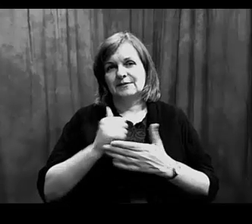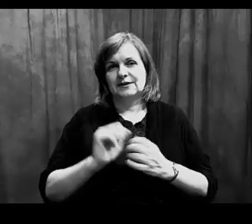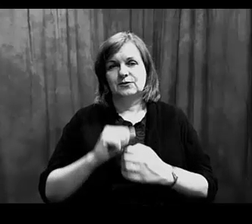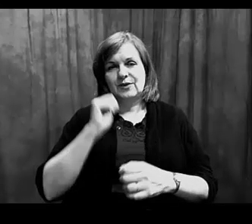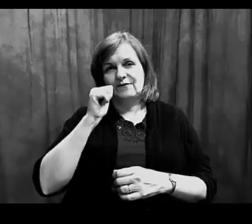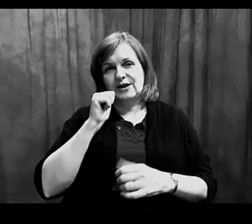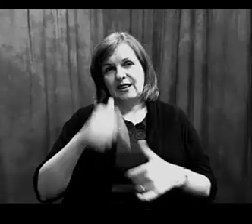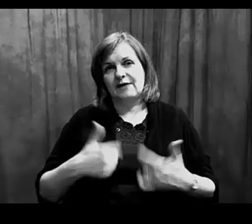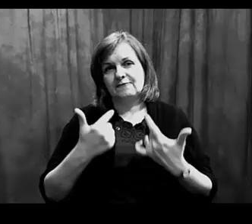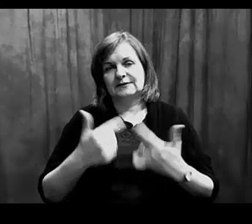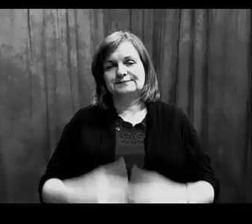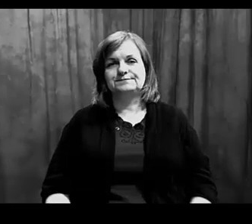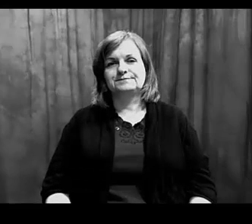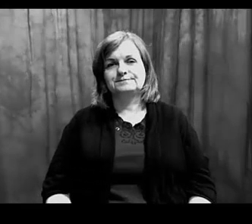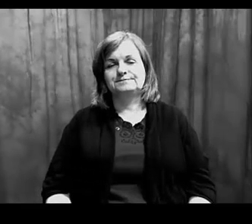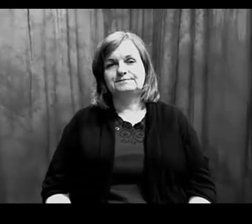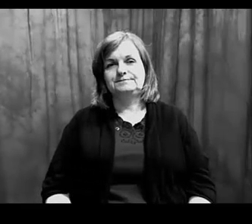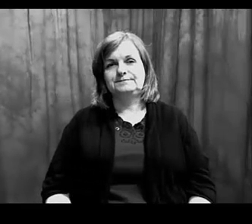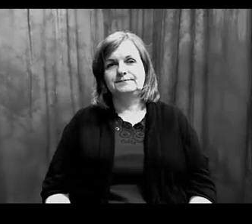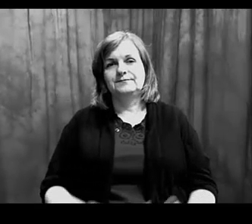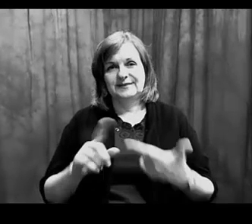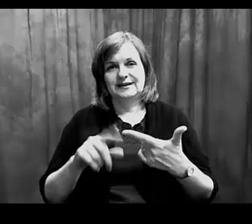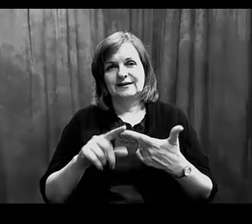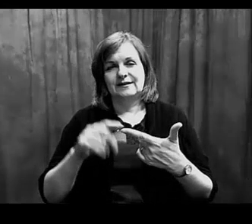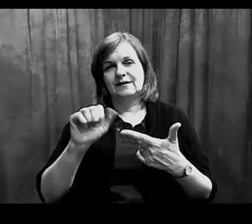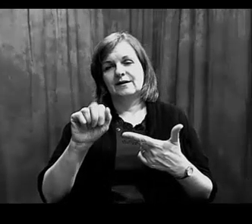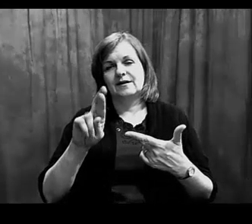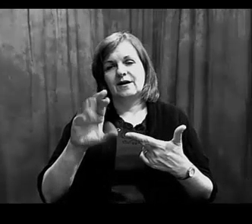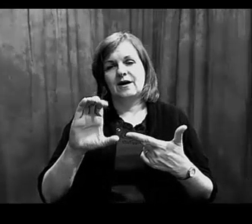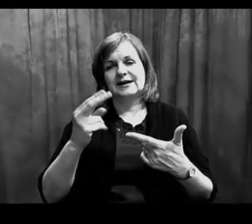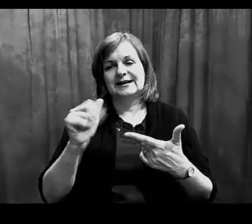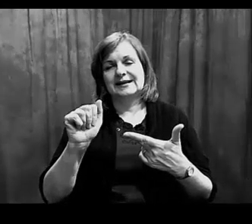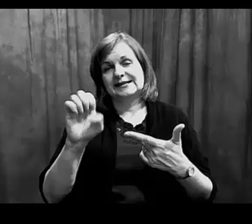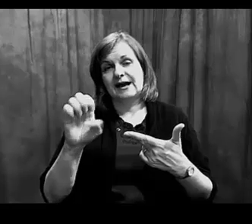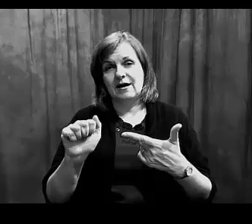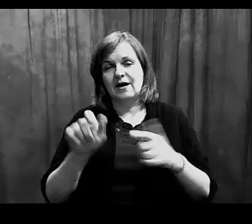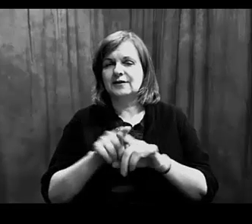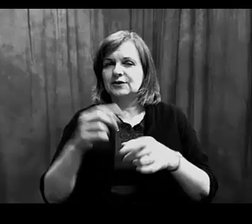people that have ever been on this planet! those are huge numbers right?